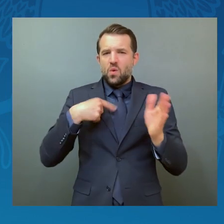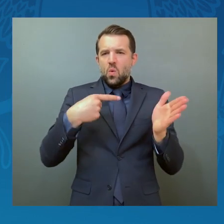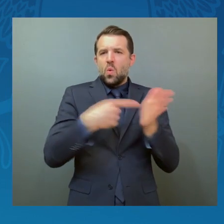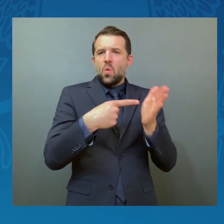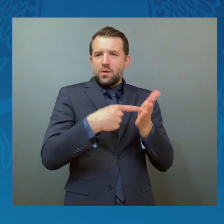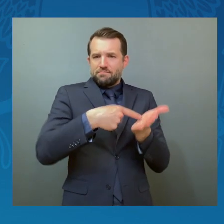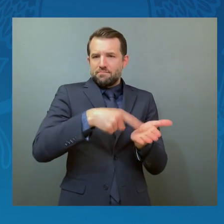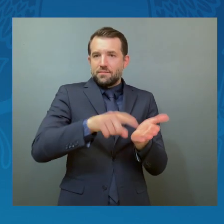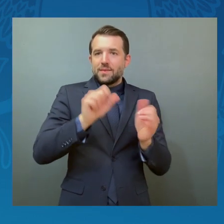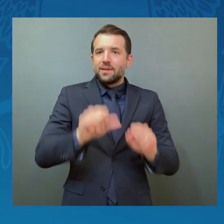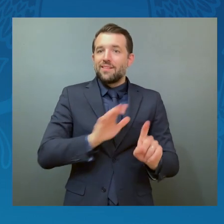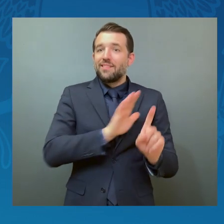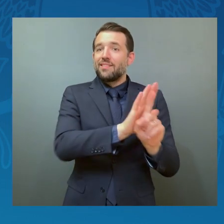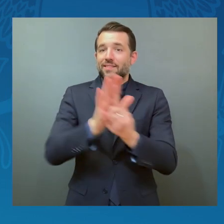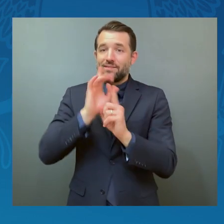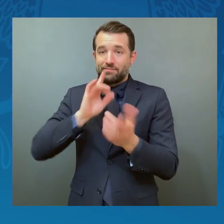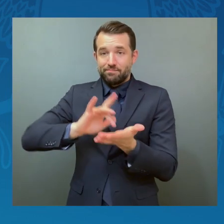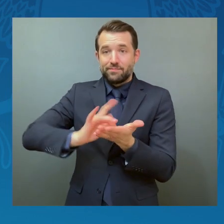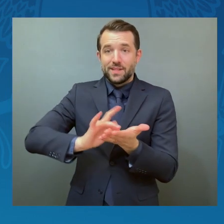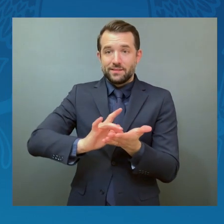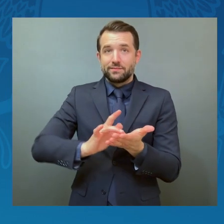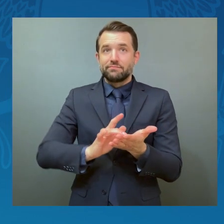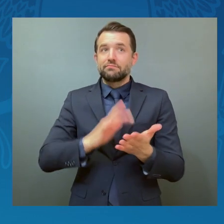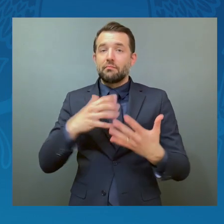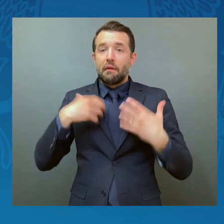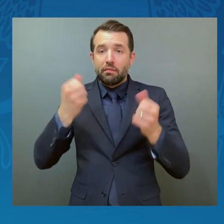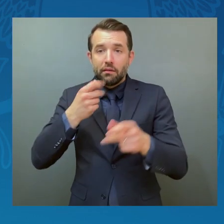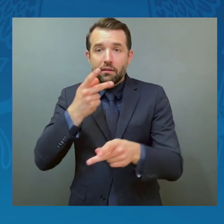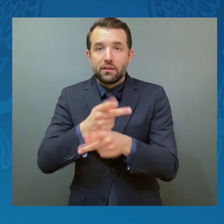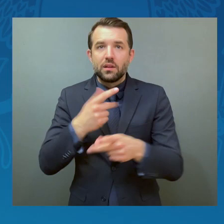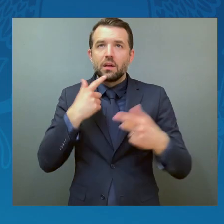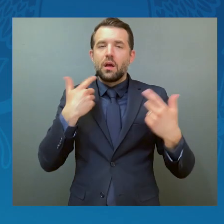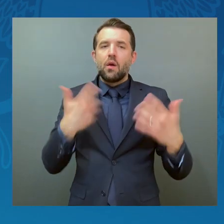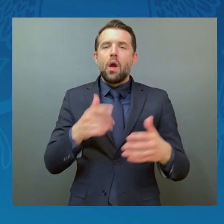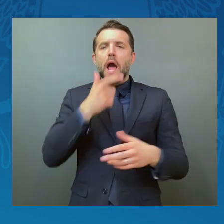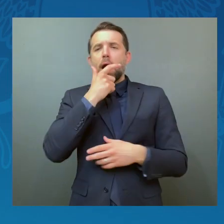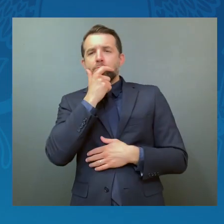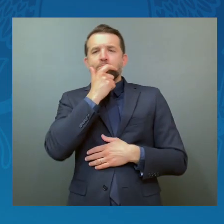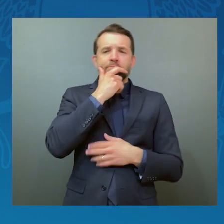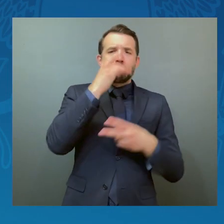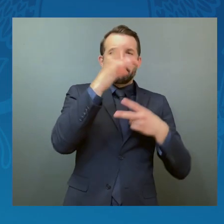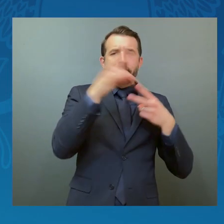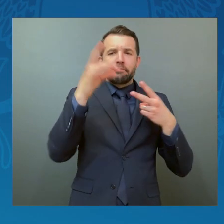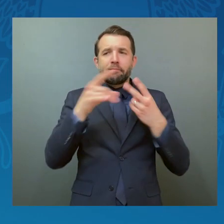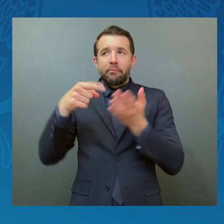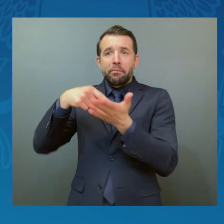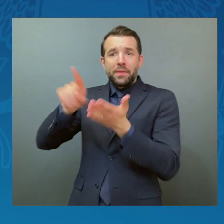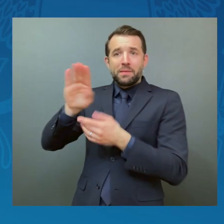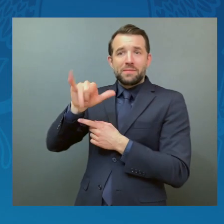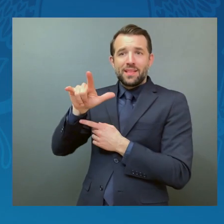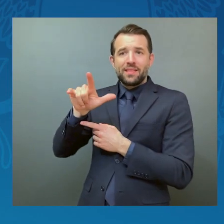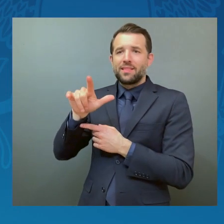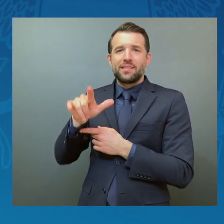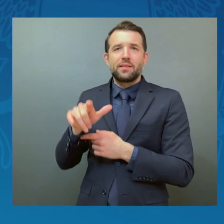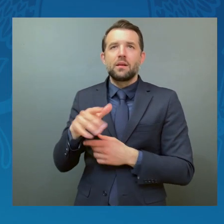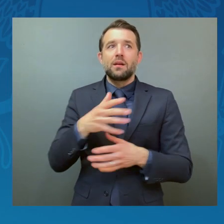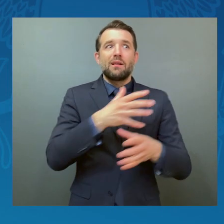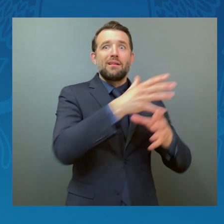That they don't have to choose between paying a bill and receiving the healthcare that they so desperately need.